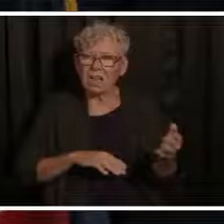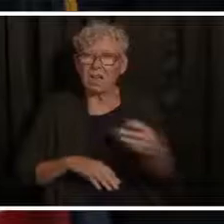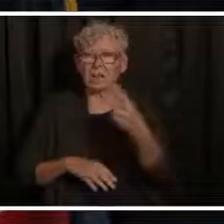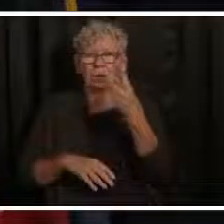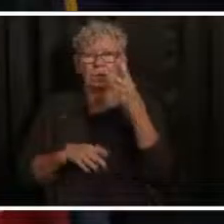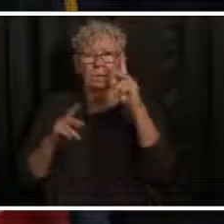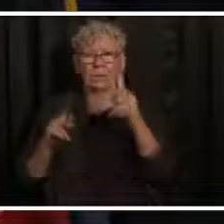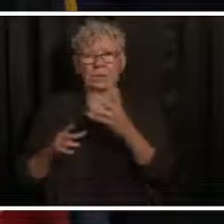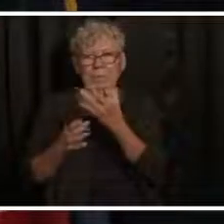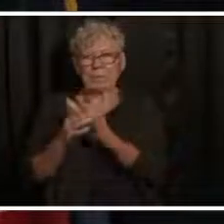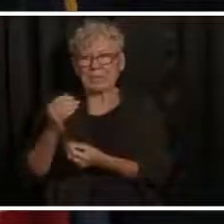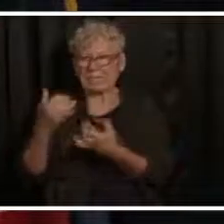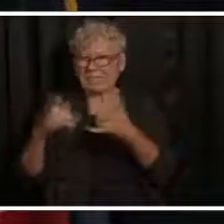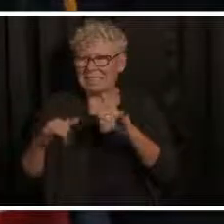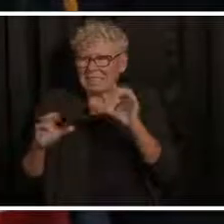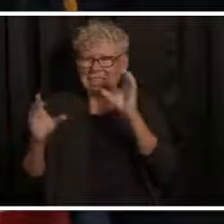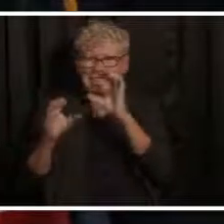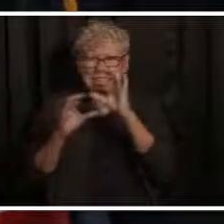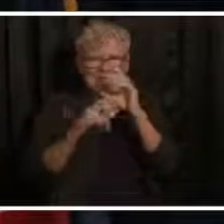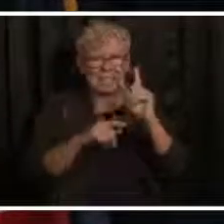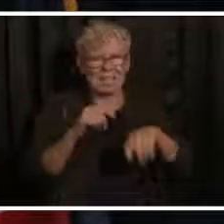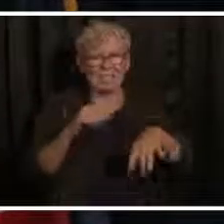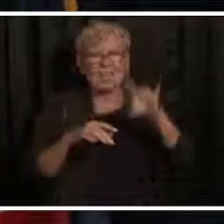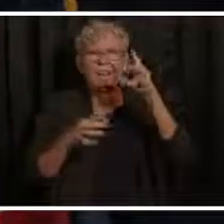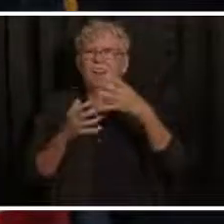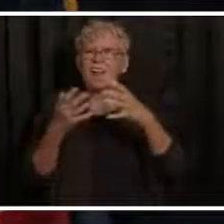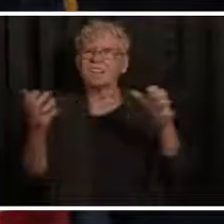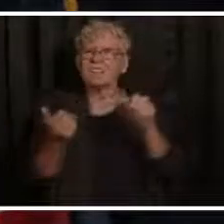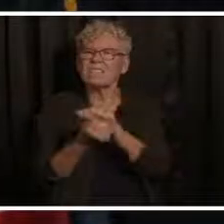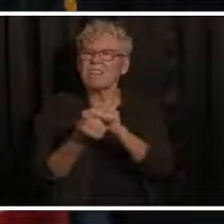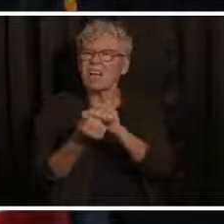it's the heavy debris moving to the river and of course um my